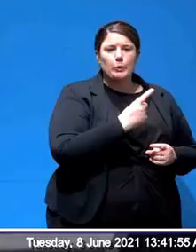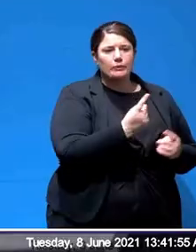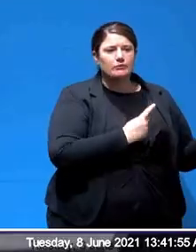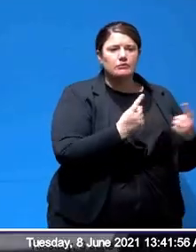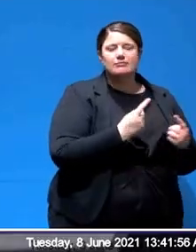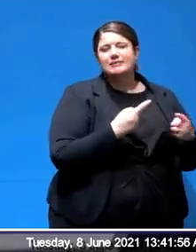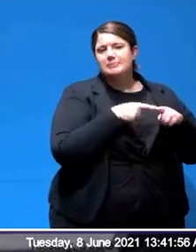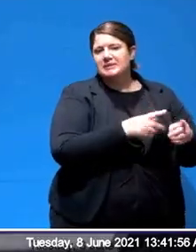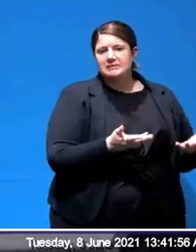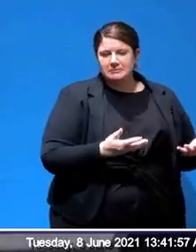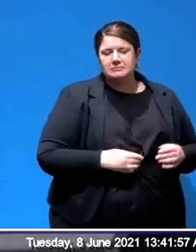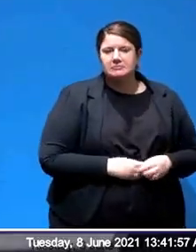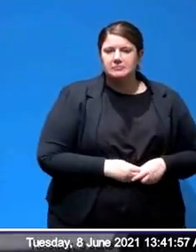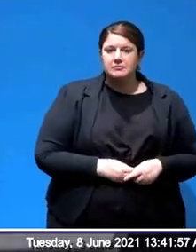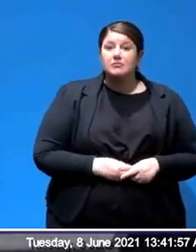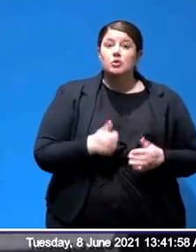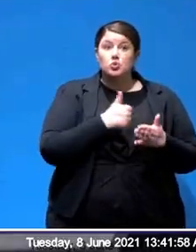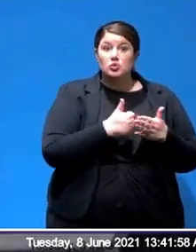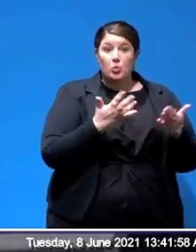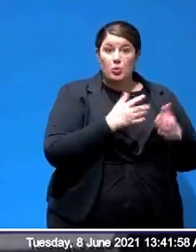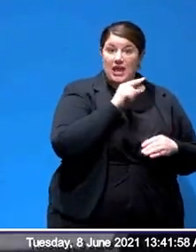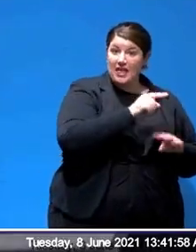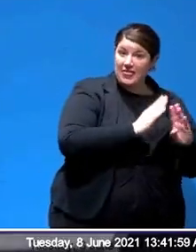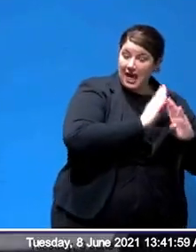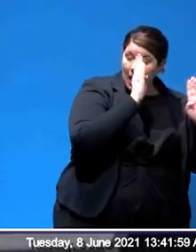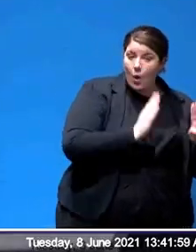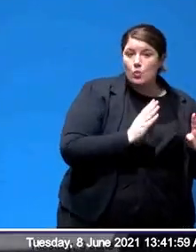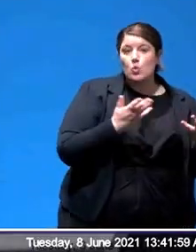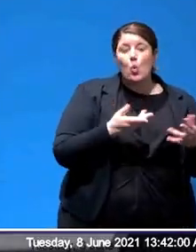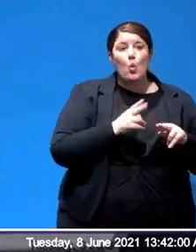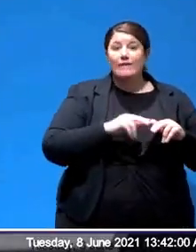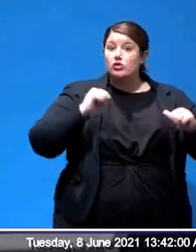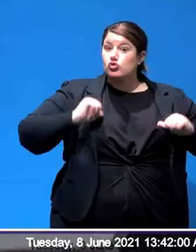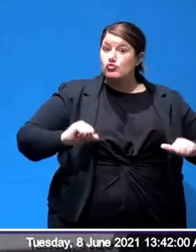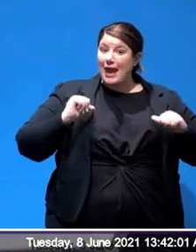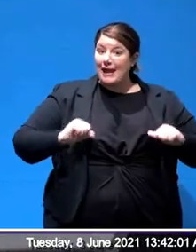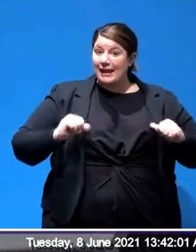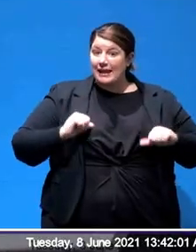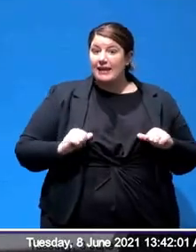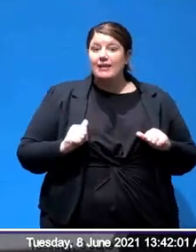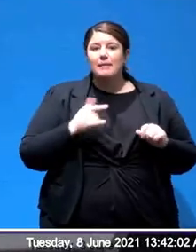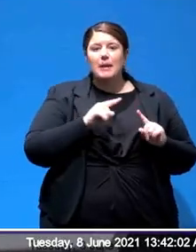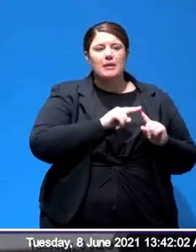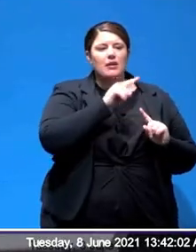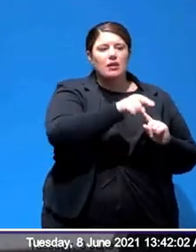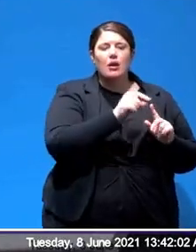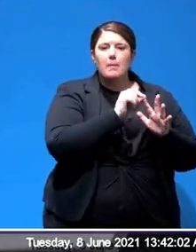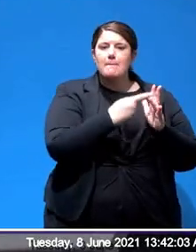And we would generally have them at the house or if there was training involved, we might have them at the Port Road office.